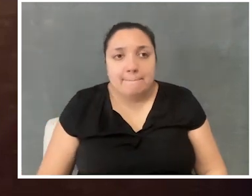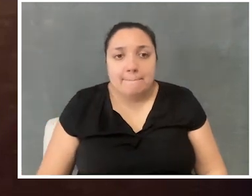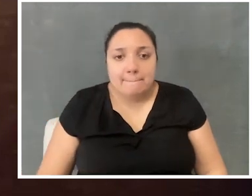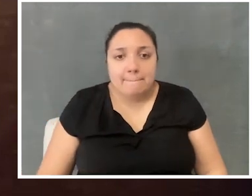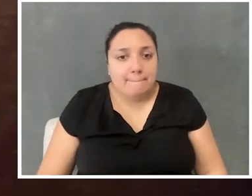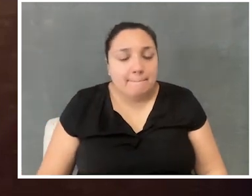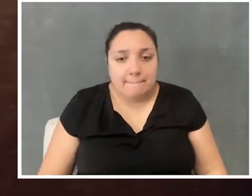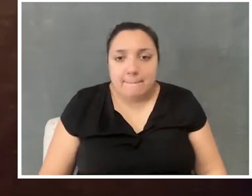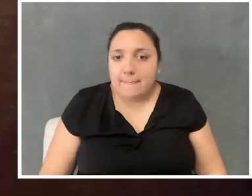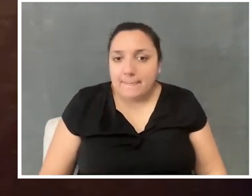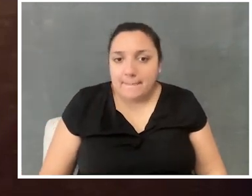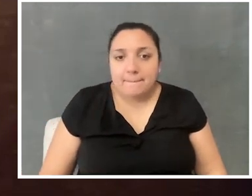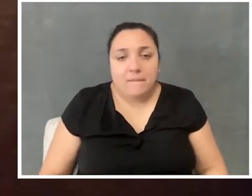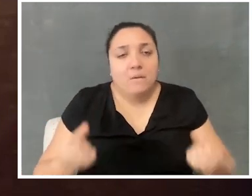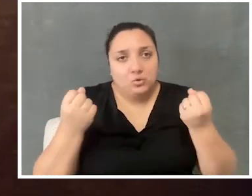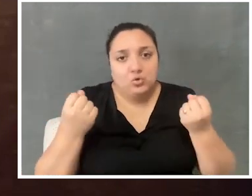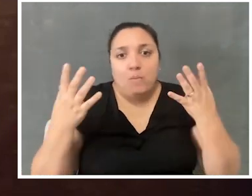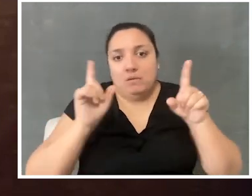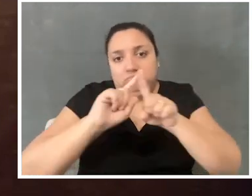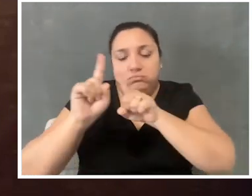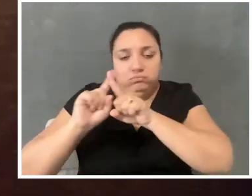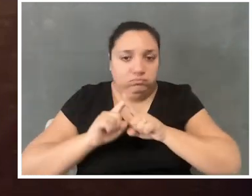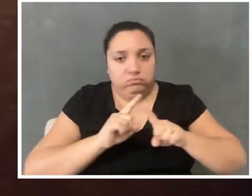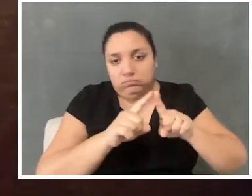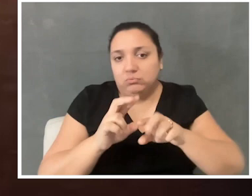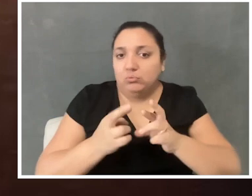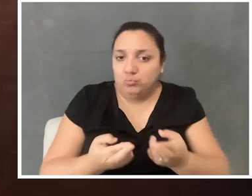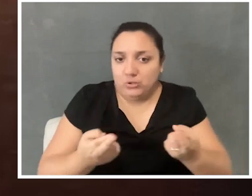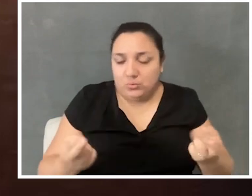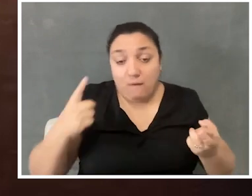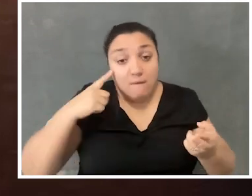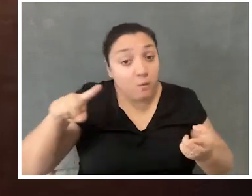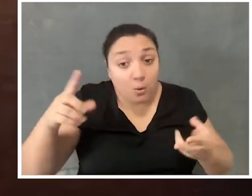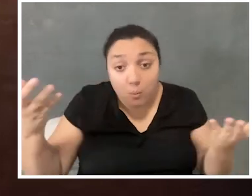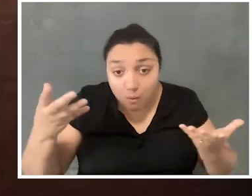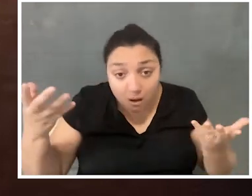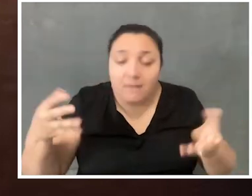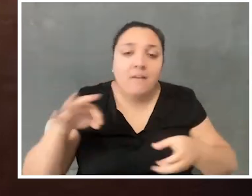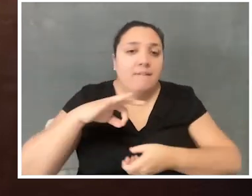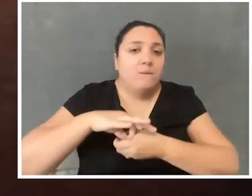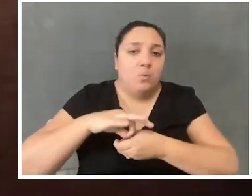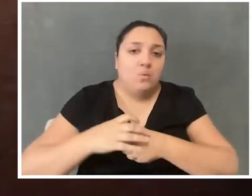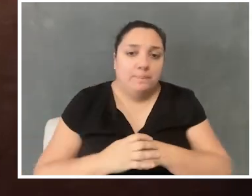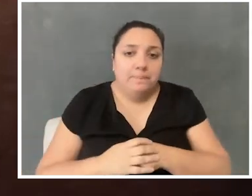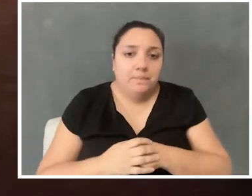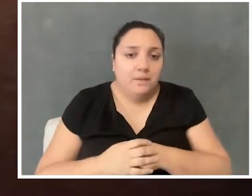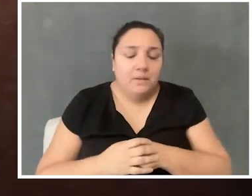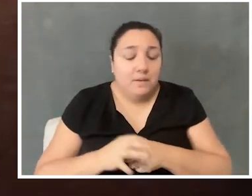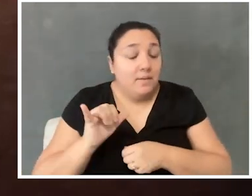There are so many different resources that we have when it comes to voting. That's something that I find really exceptional